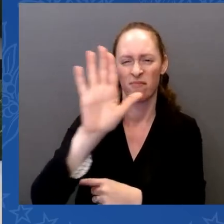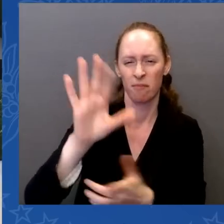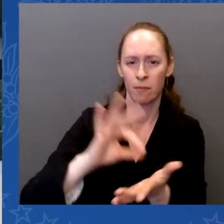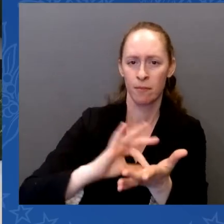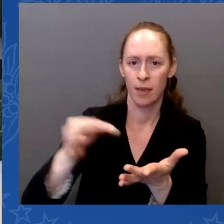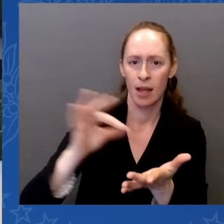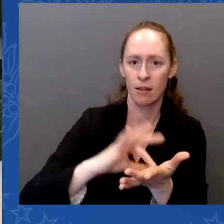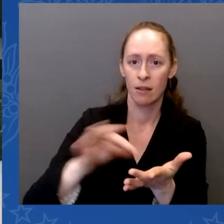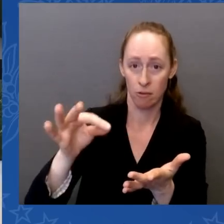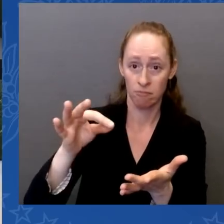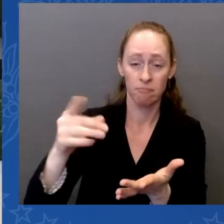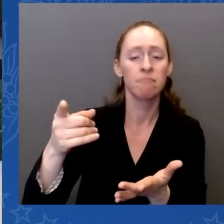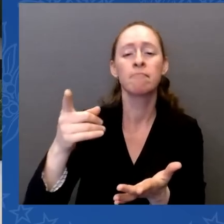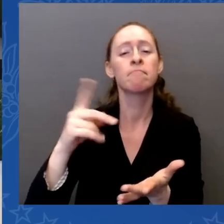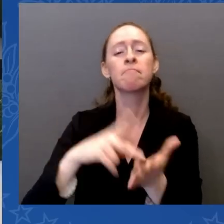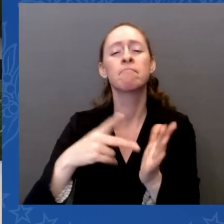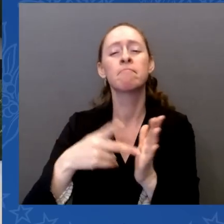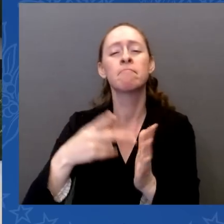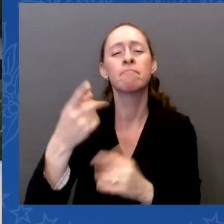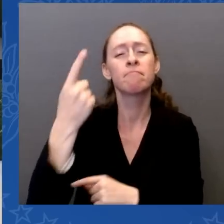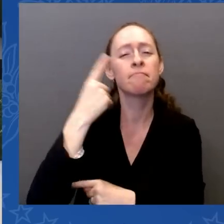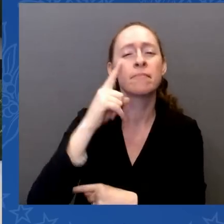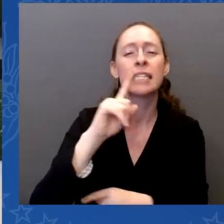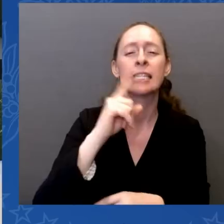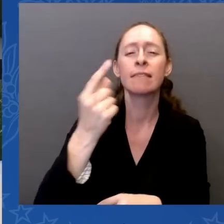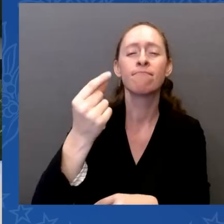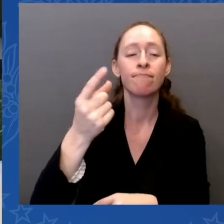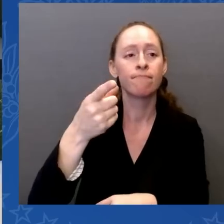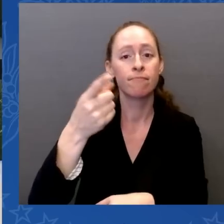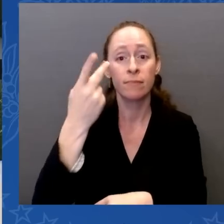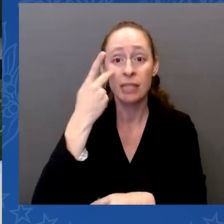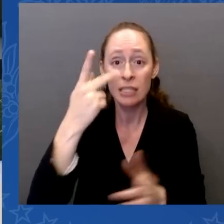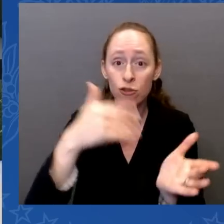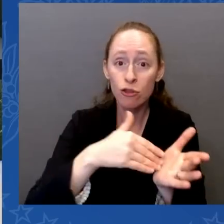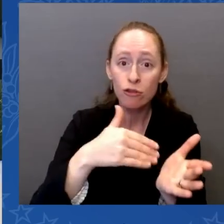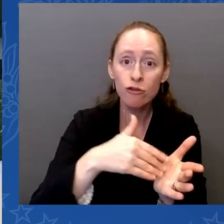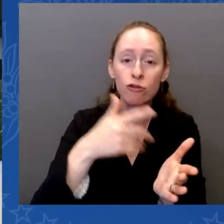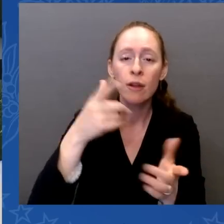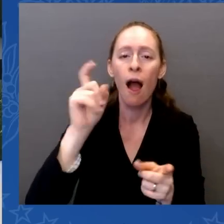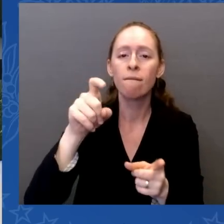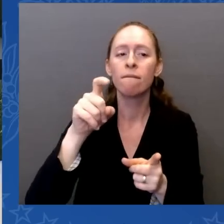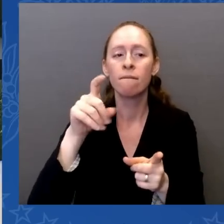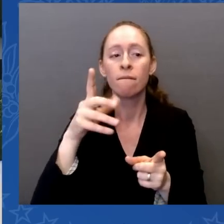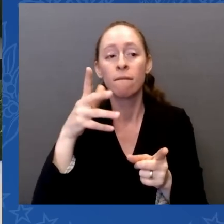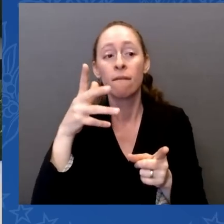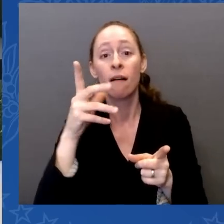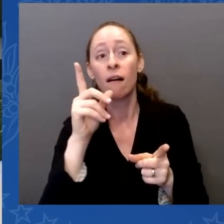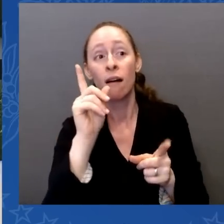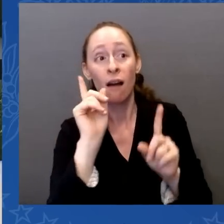For years, that fee has gone up. Now, for the first time in more than a decade, it's going to go down. And millions of seniors